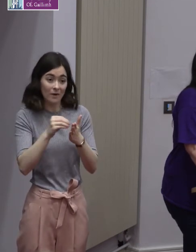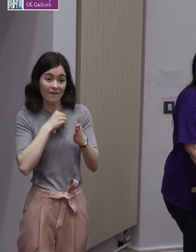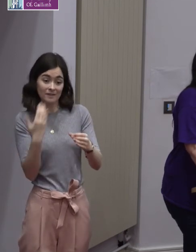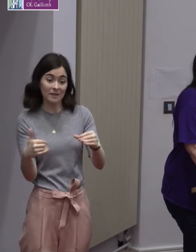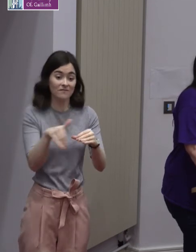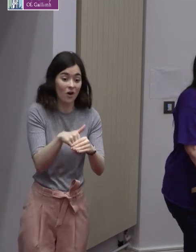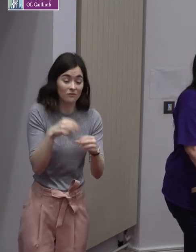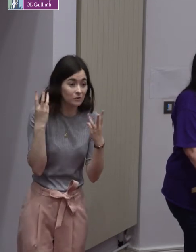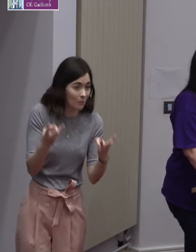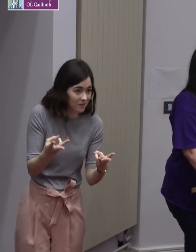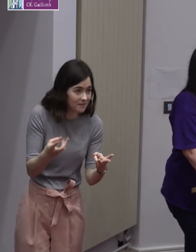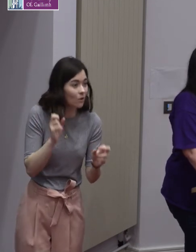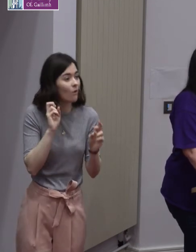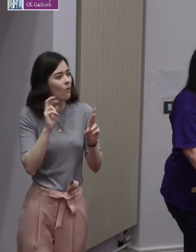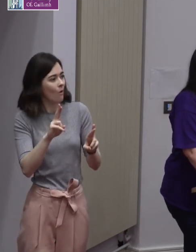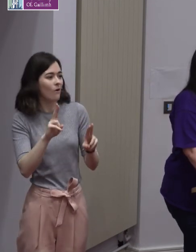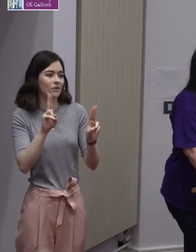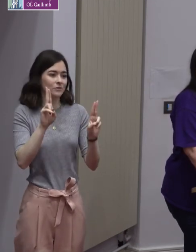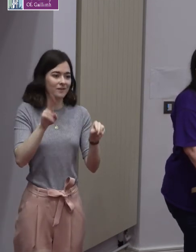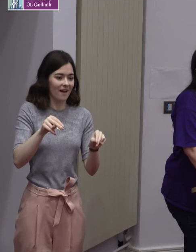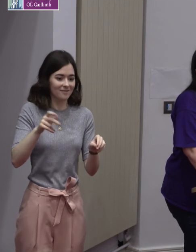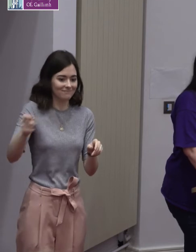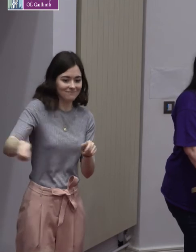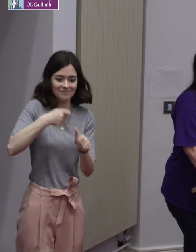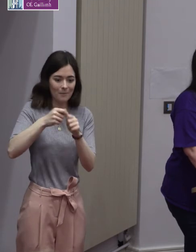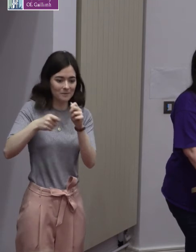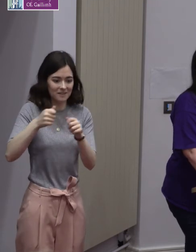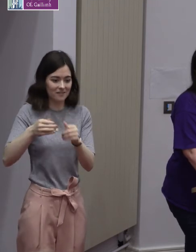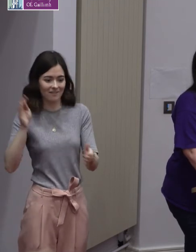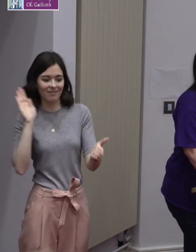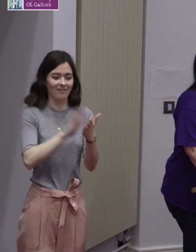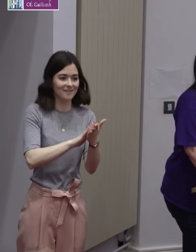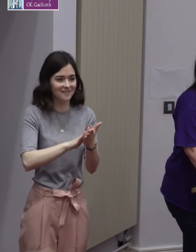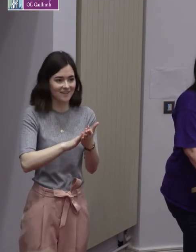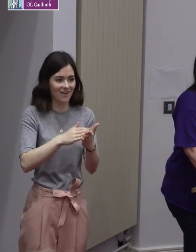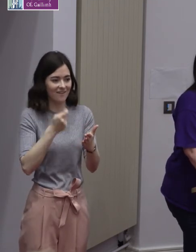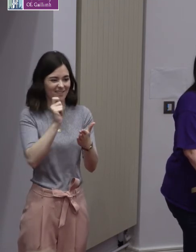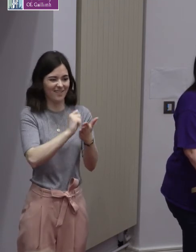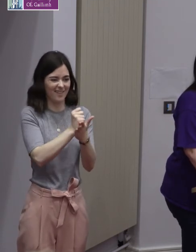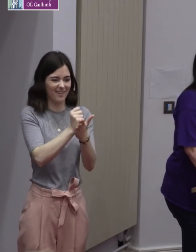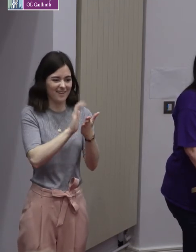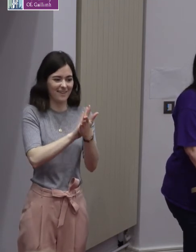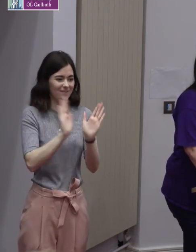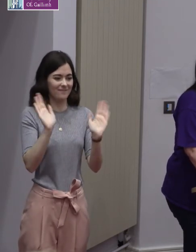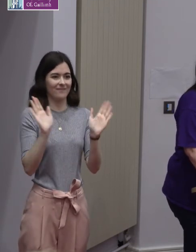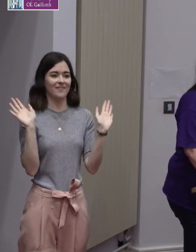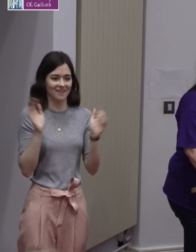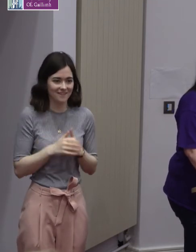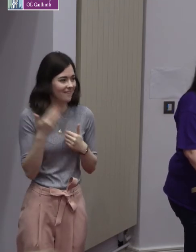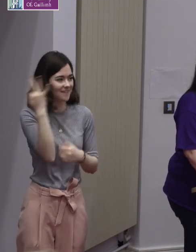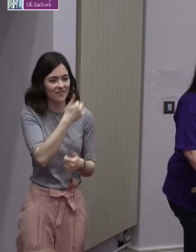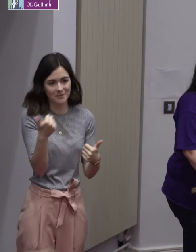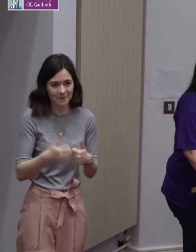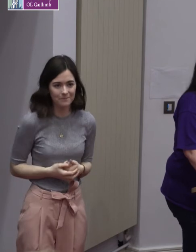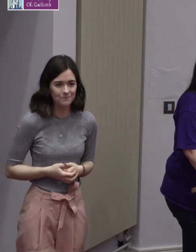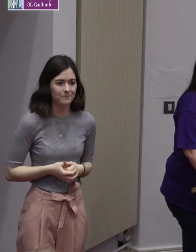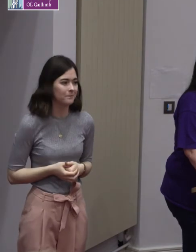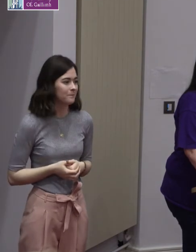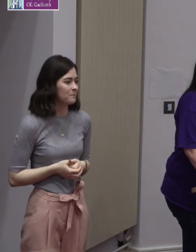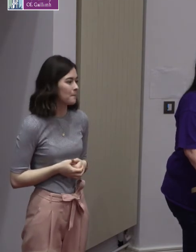If you don't have to, you could set the pace material and that could be a contribution.